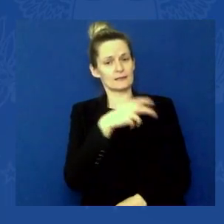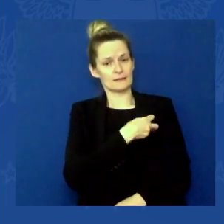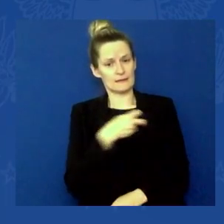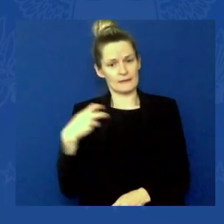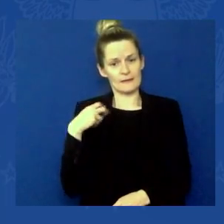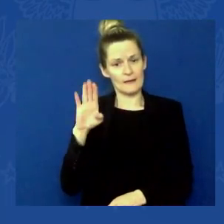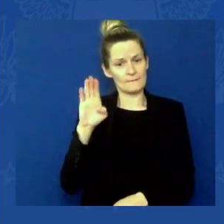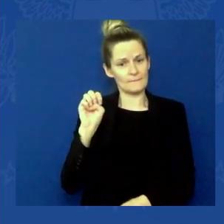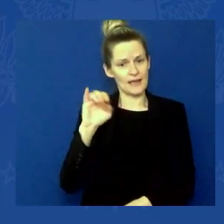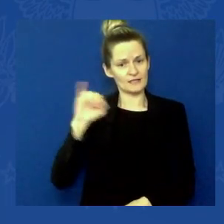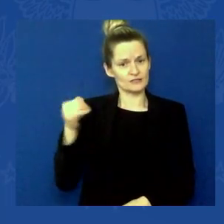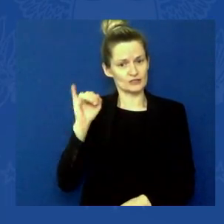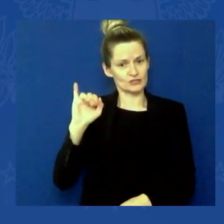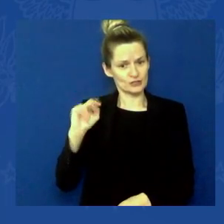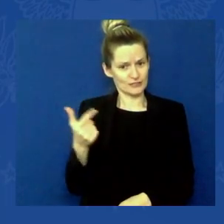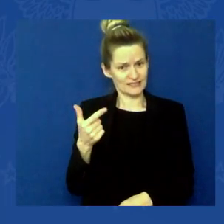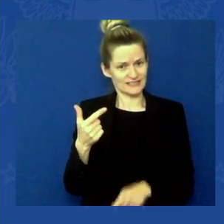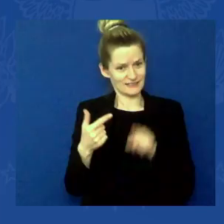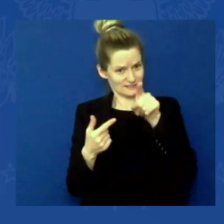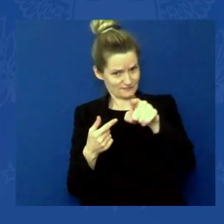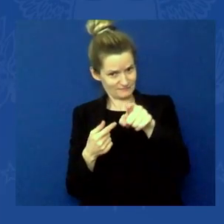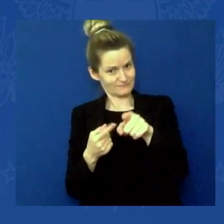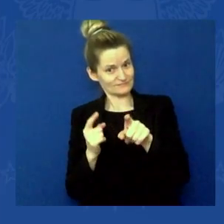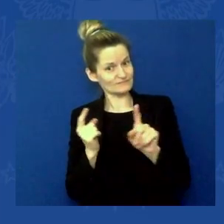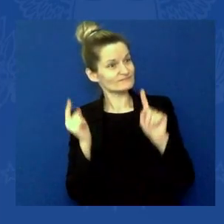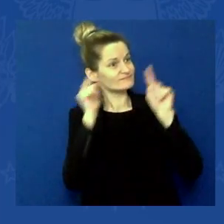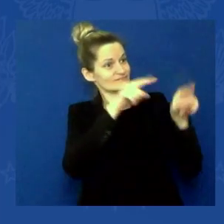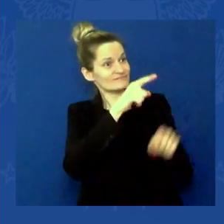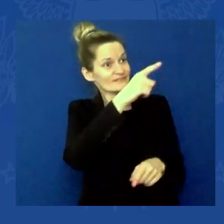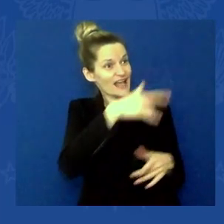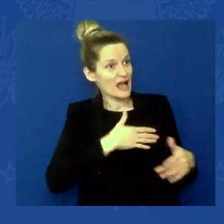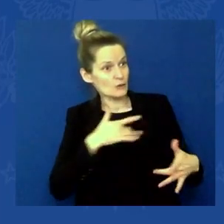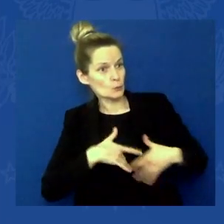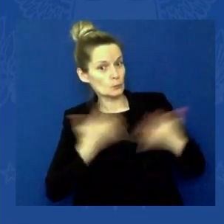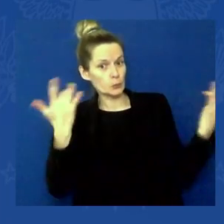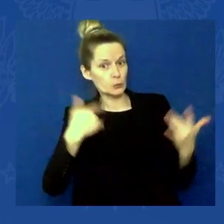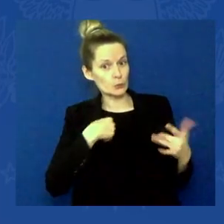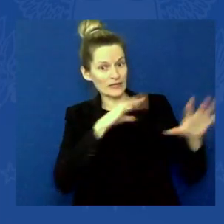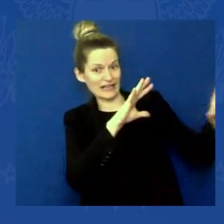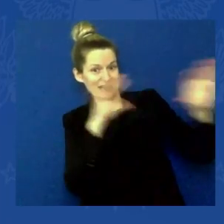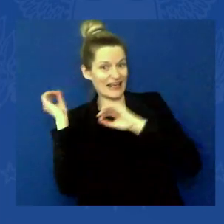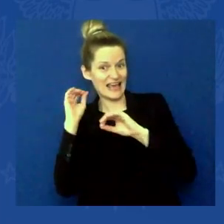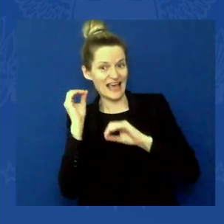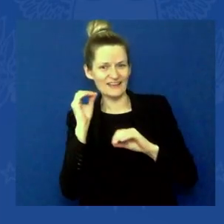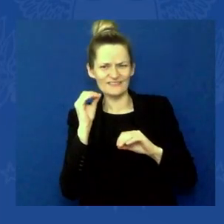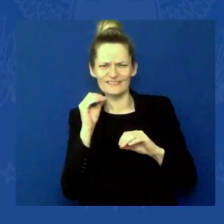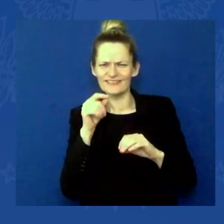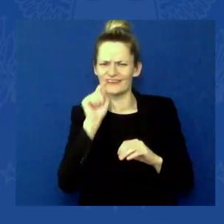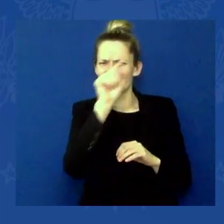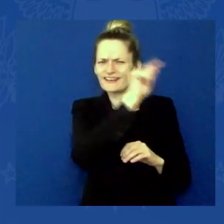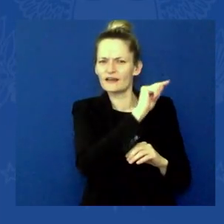They'd love nothing better for us to continue to be bogged down there, totally occupied with what's going on.